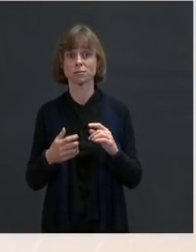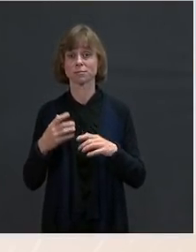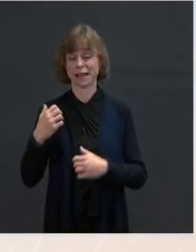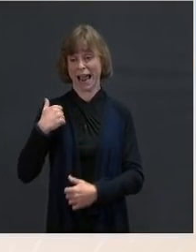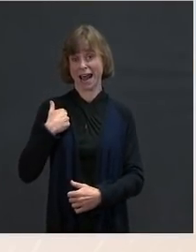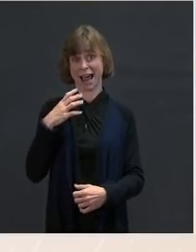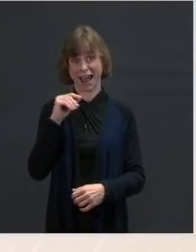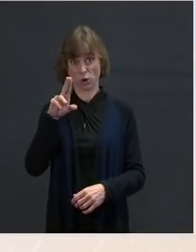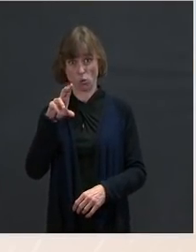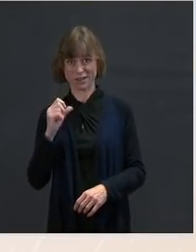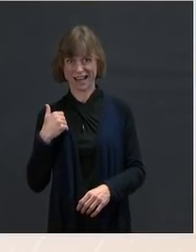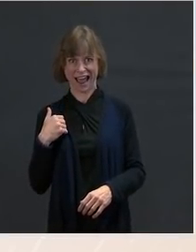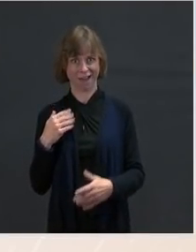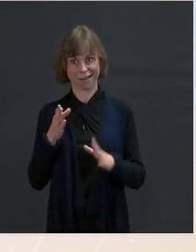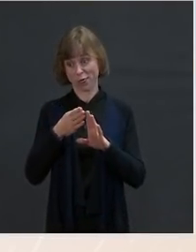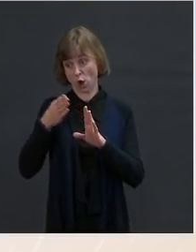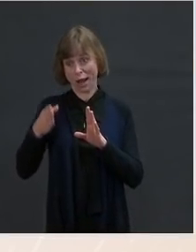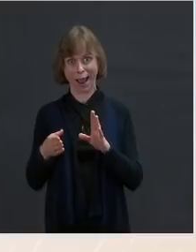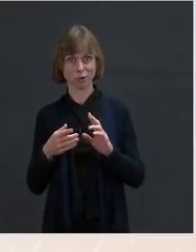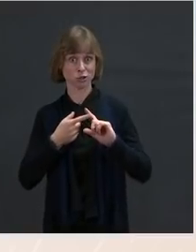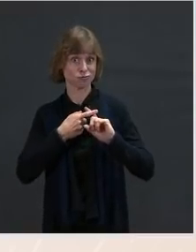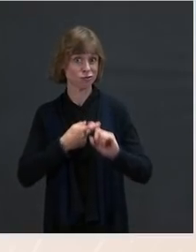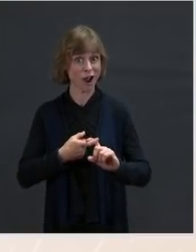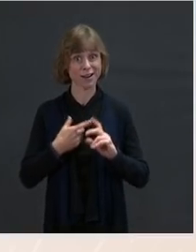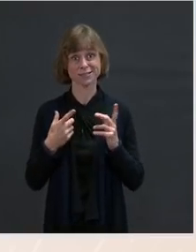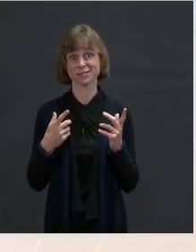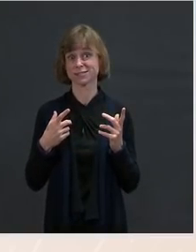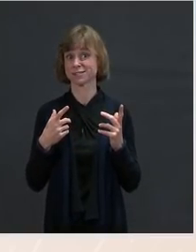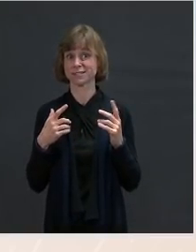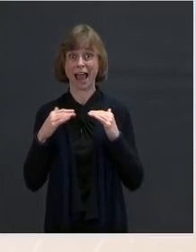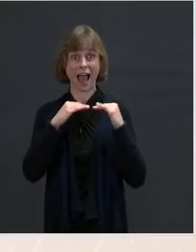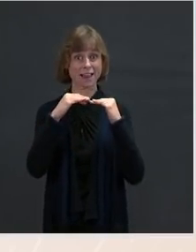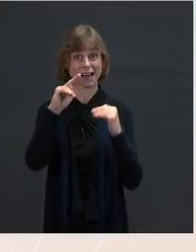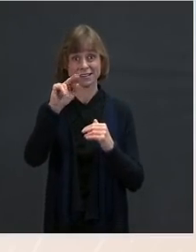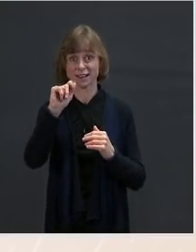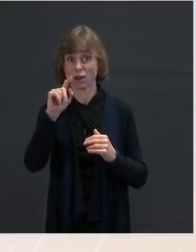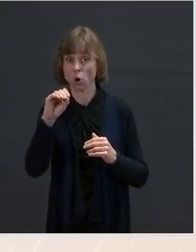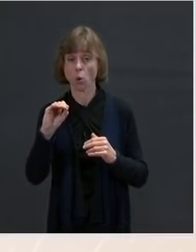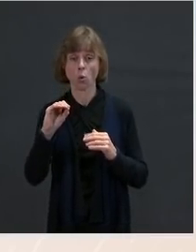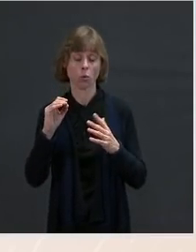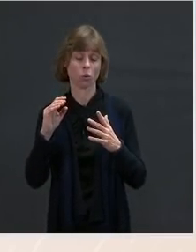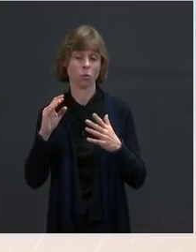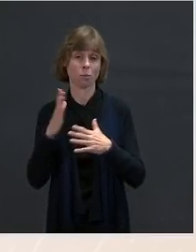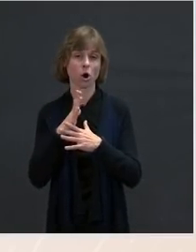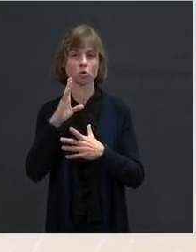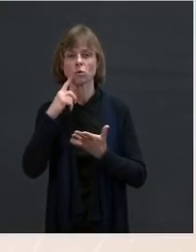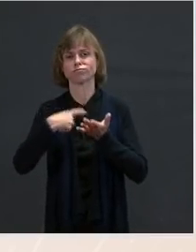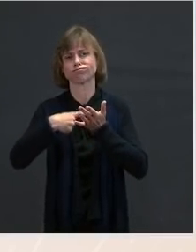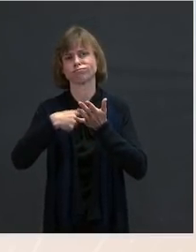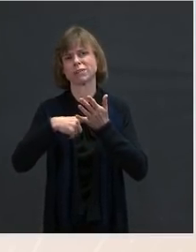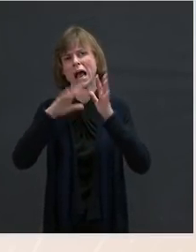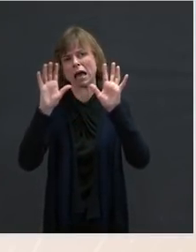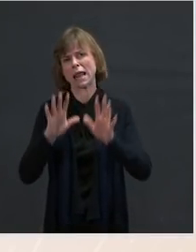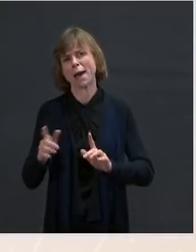that they will discuss issues of mutual interest, from COVID-19 to climate change and the economic ties that bind our countries,